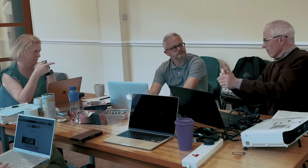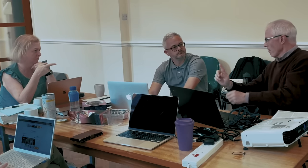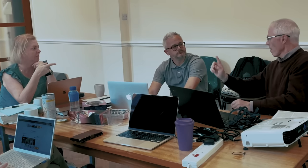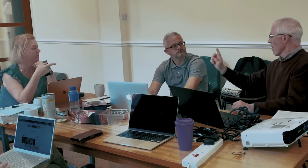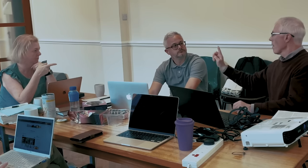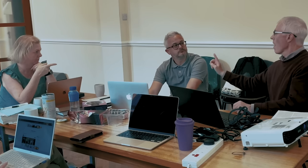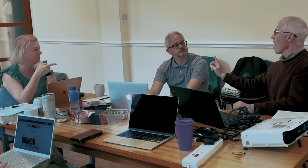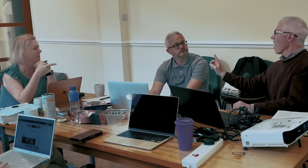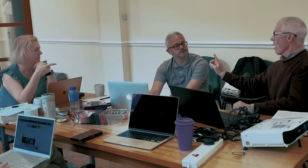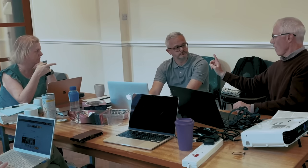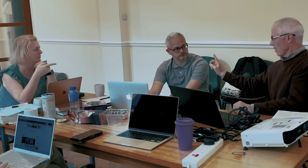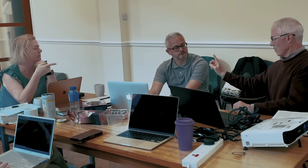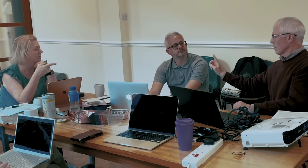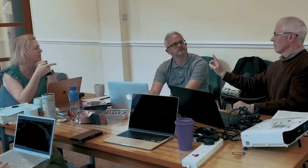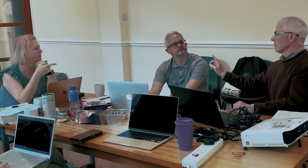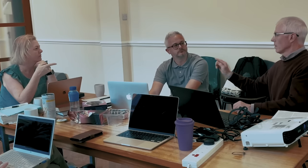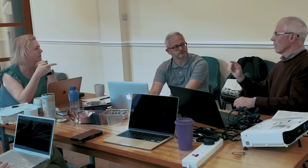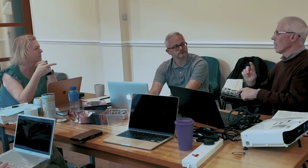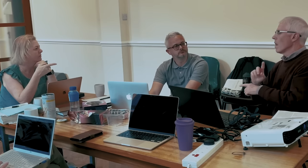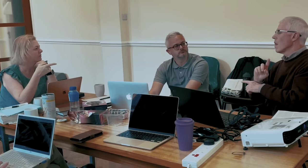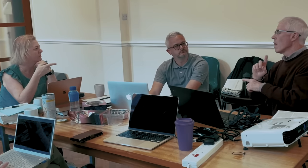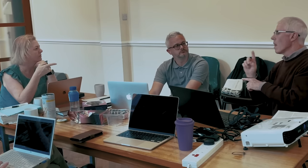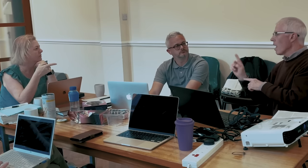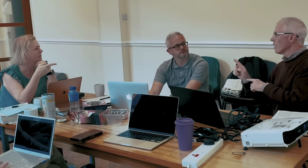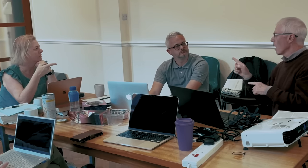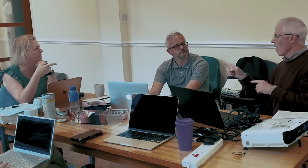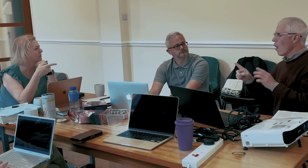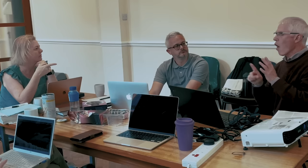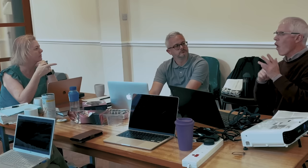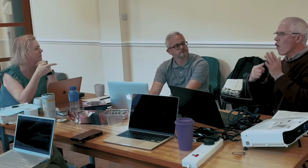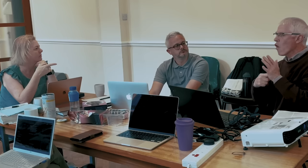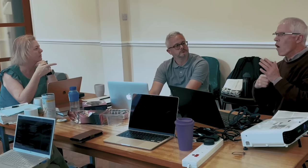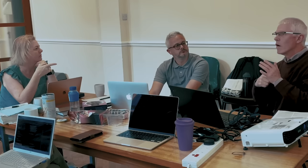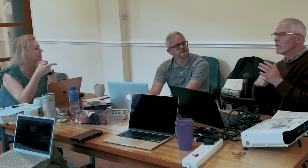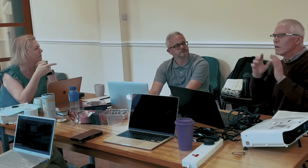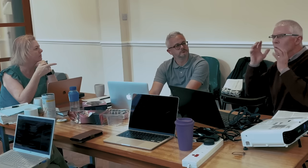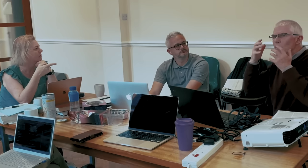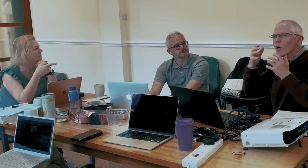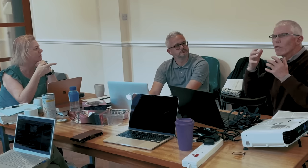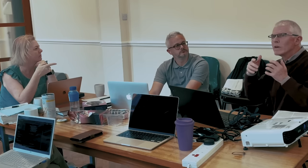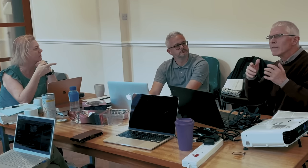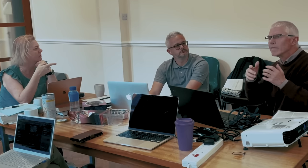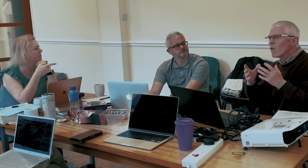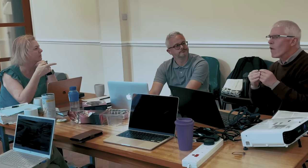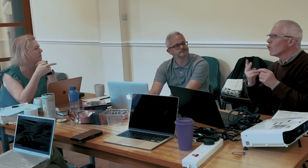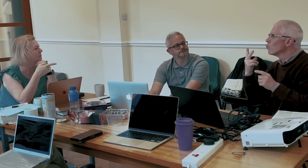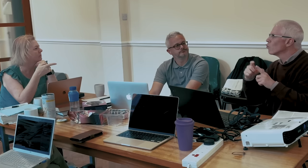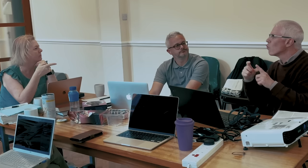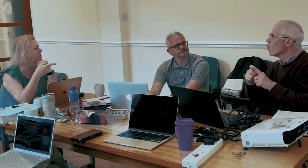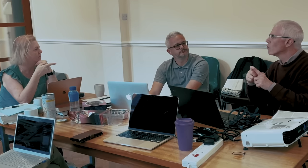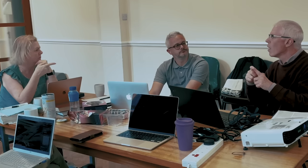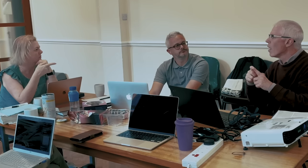so ushered Lot away from the town to save him. Later Lot was worried with his two daughters